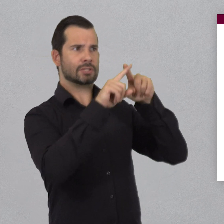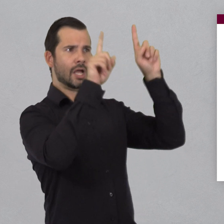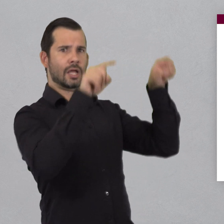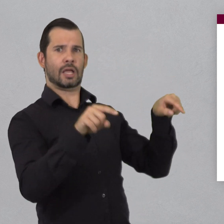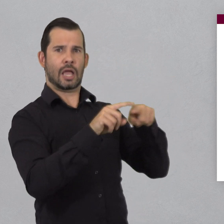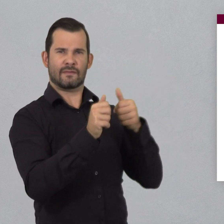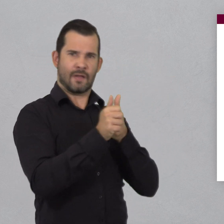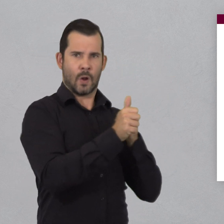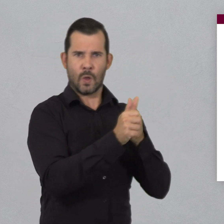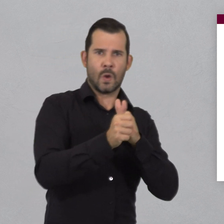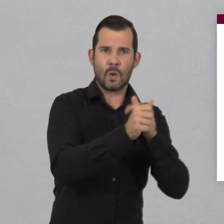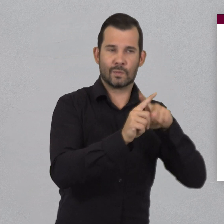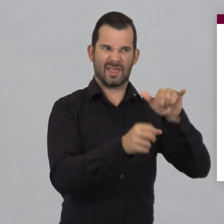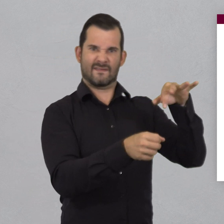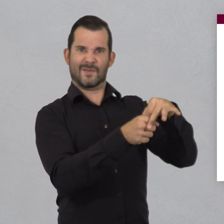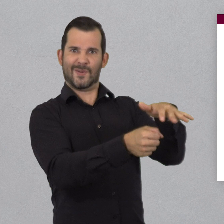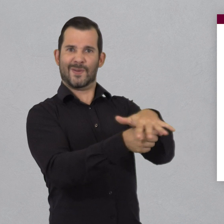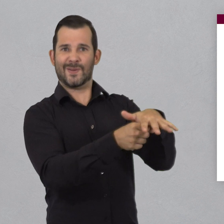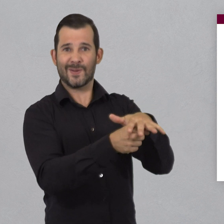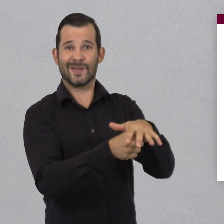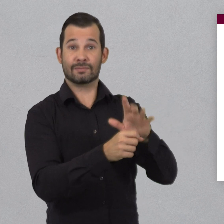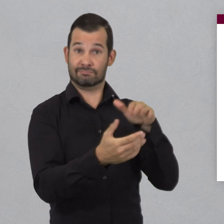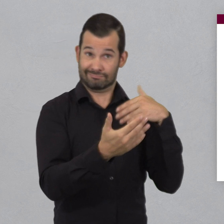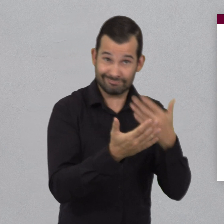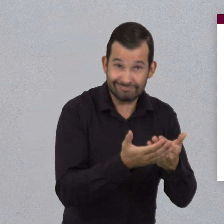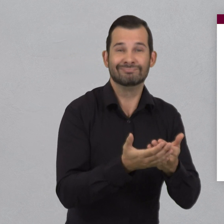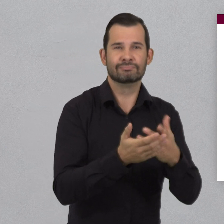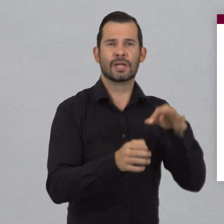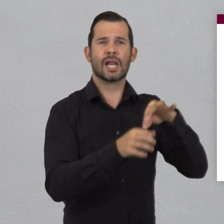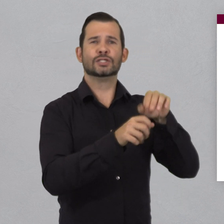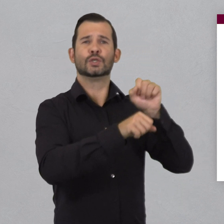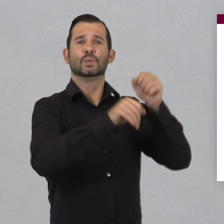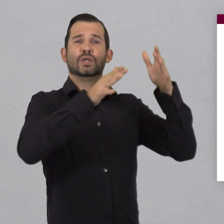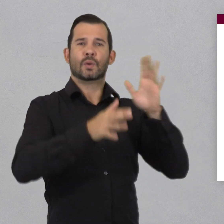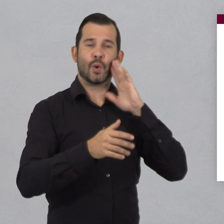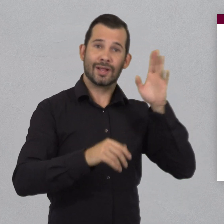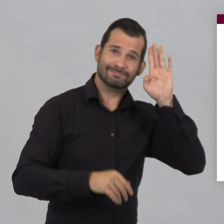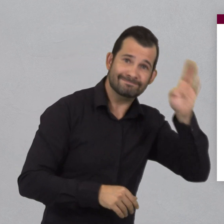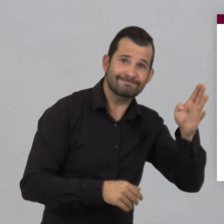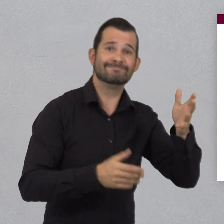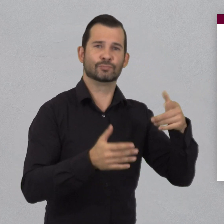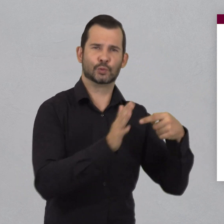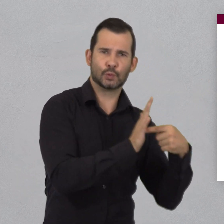follow the signs to the voting location. When you get there, an election worker will